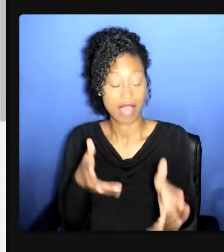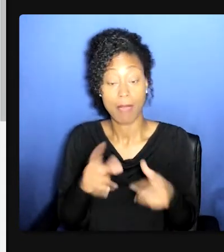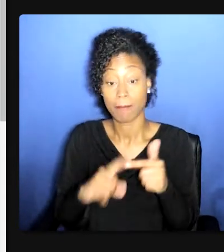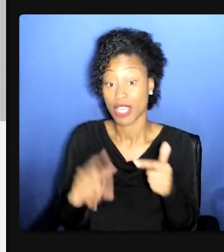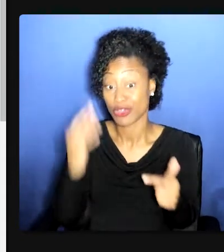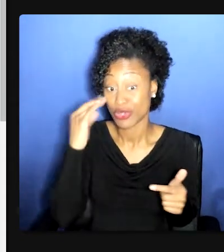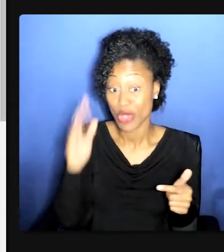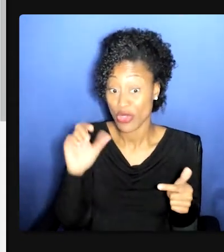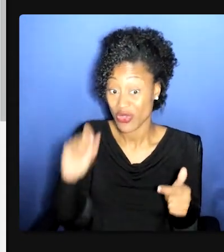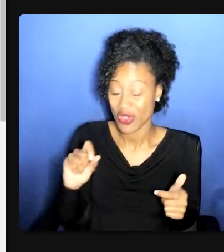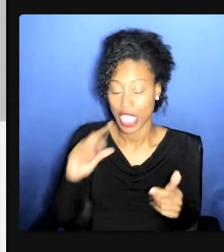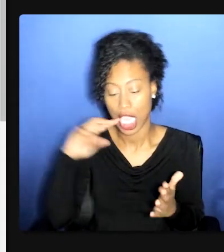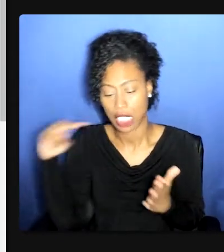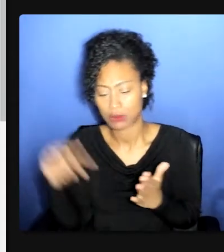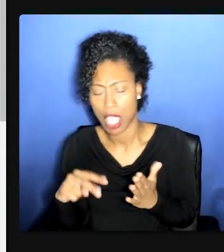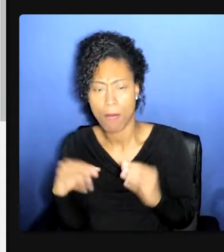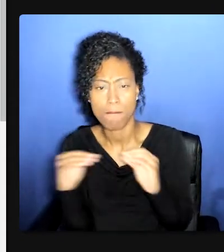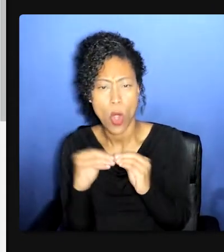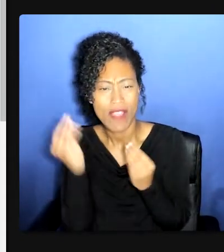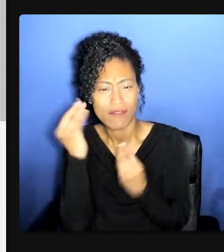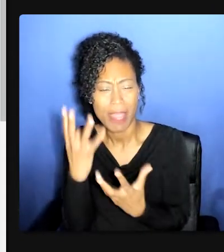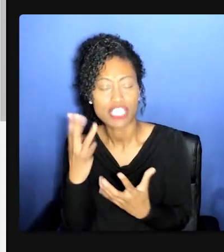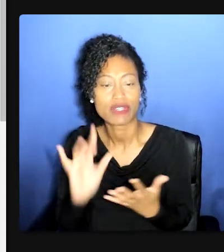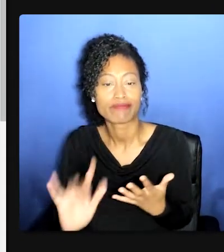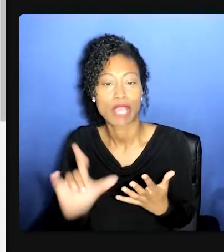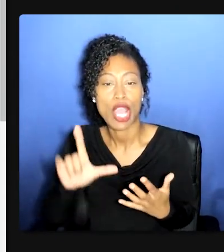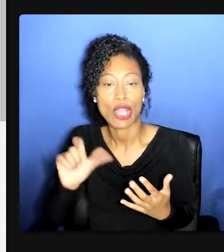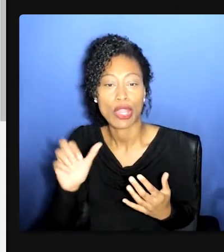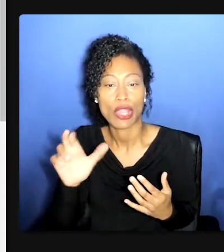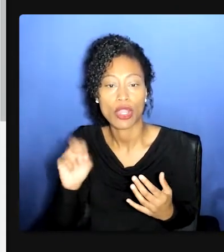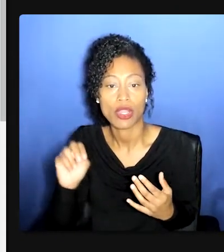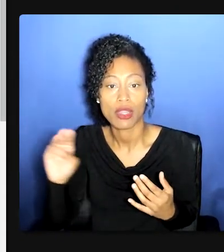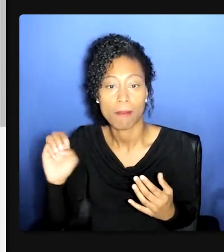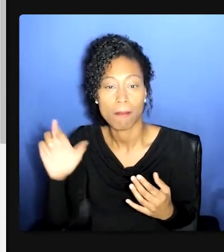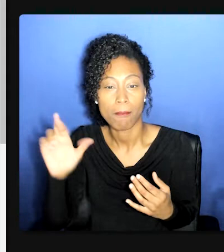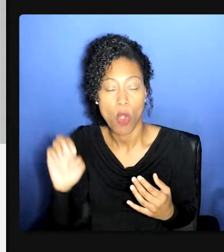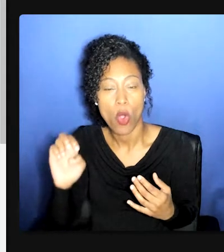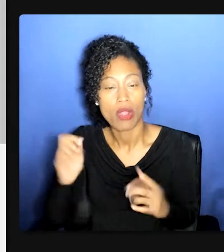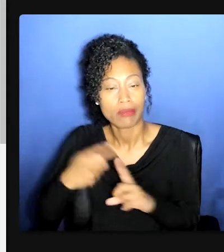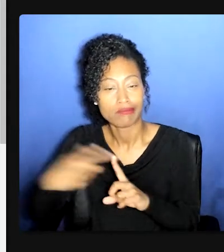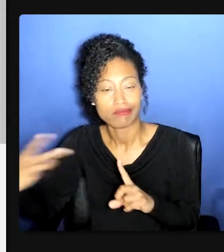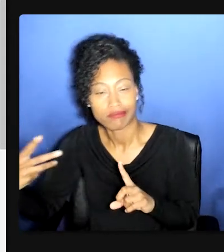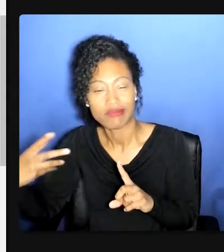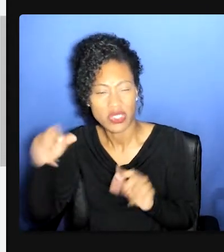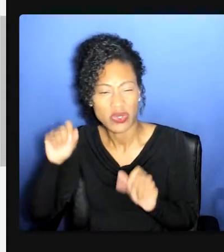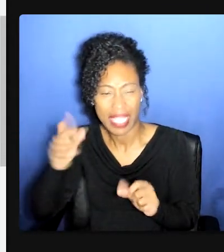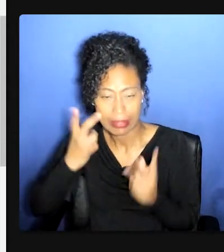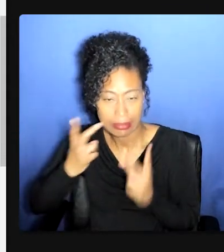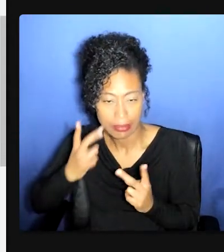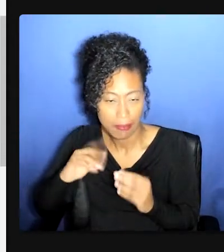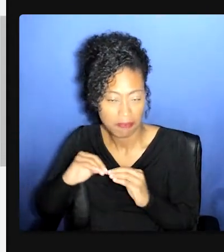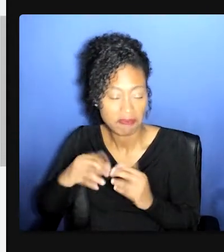but you can check out MPS documentation to learn more about them. Next up, game assets.